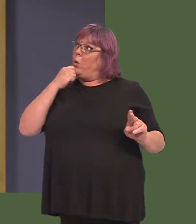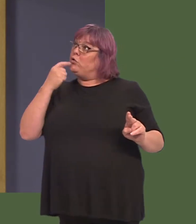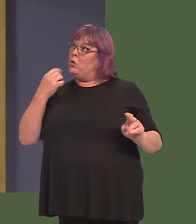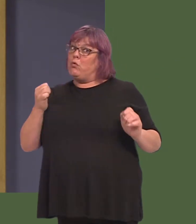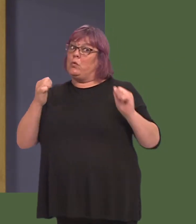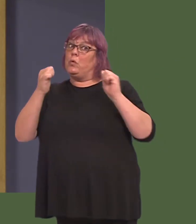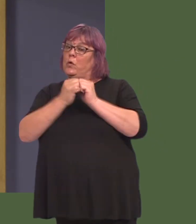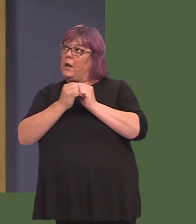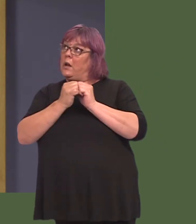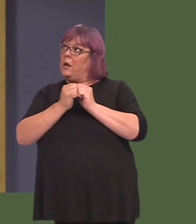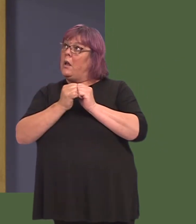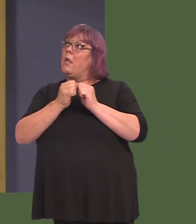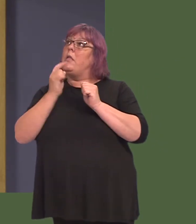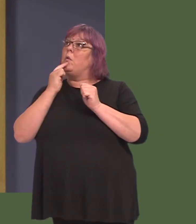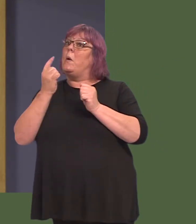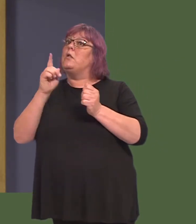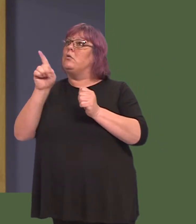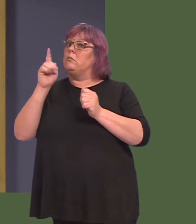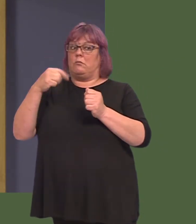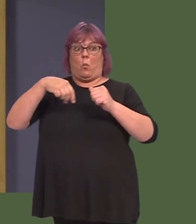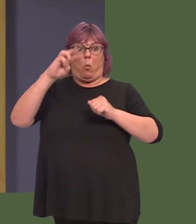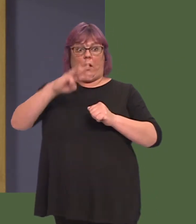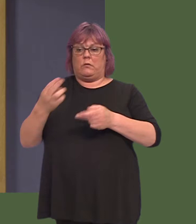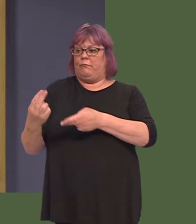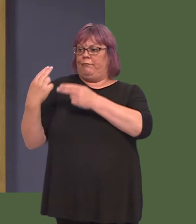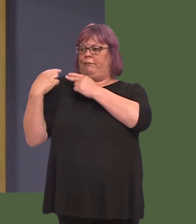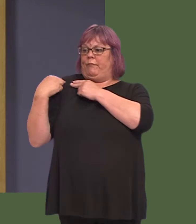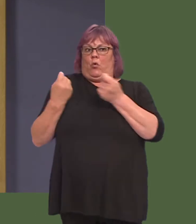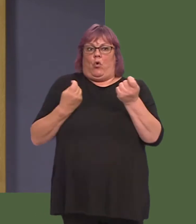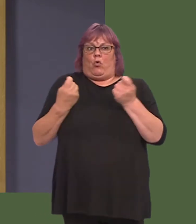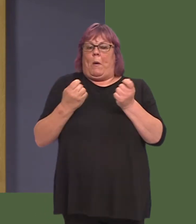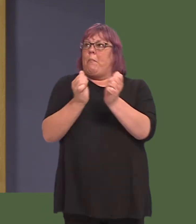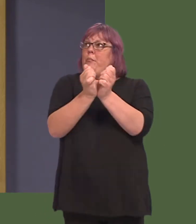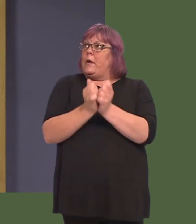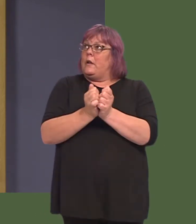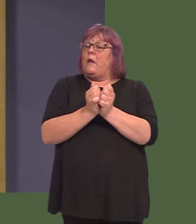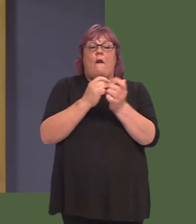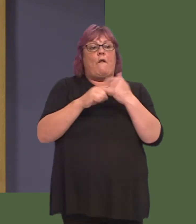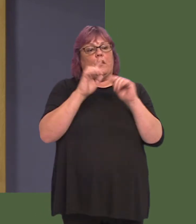if and when these issues are devolved, to plough a new furrow in Wales and to move away